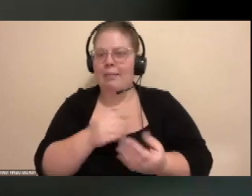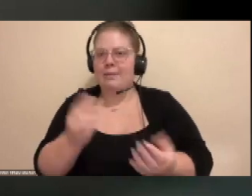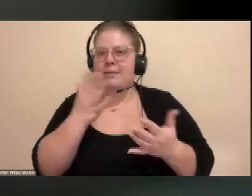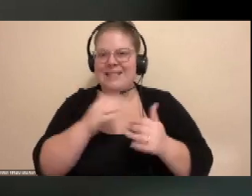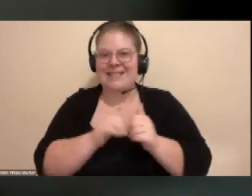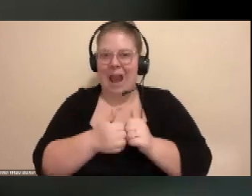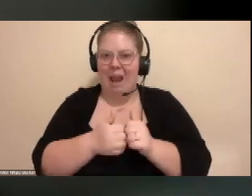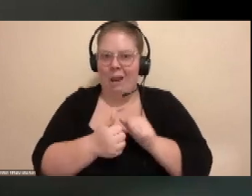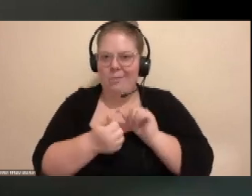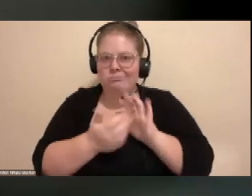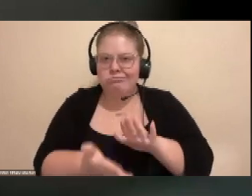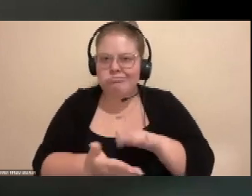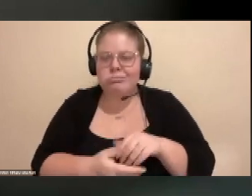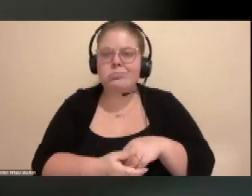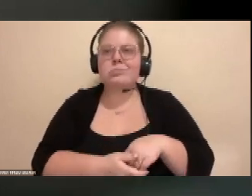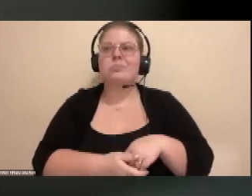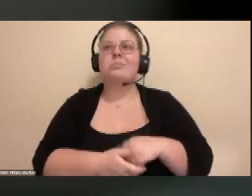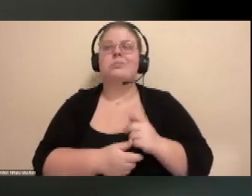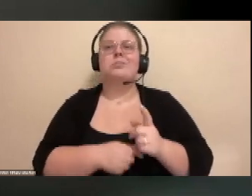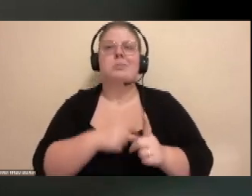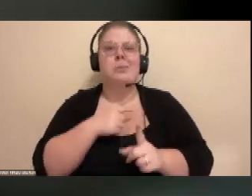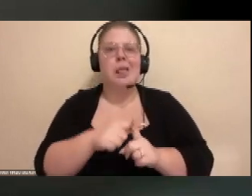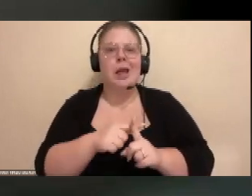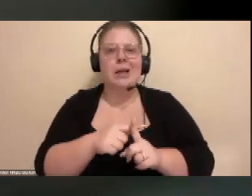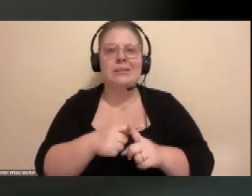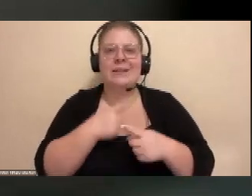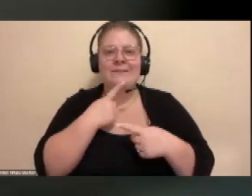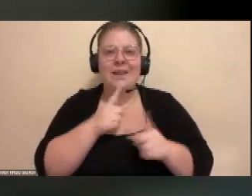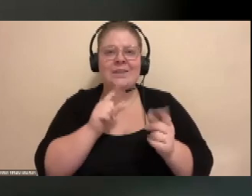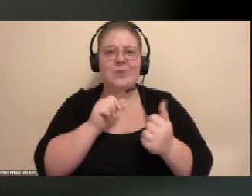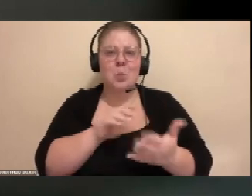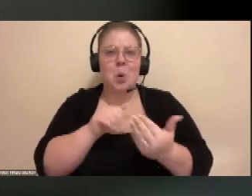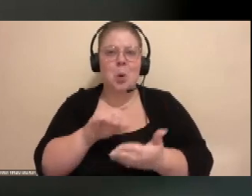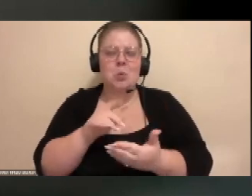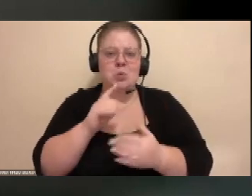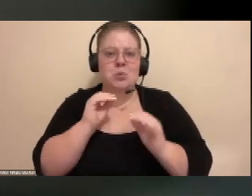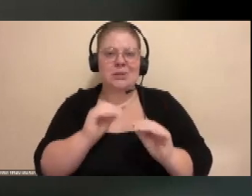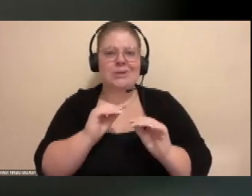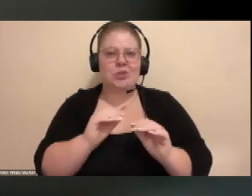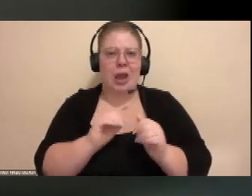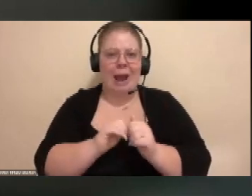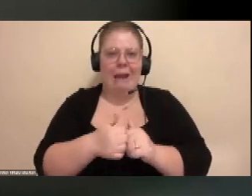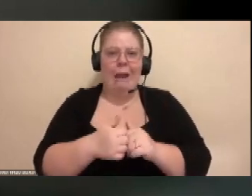What the effective ways to teach people about supported decision making.